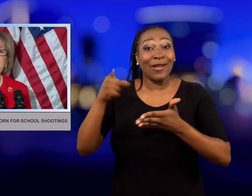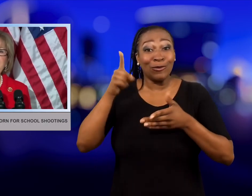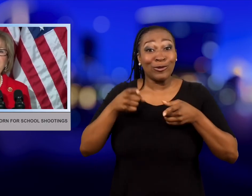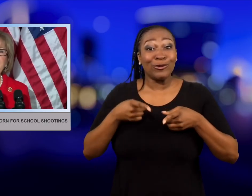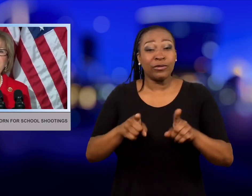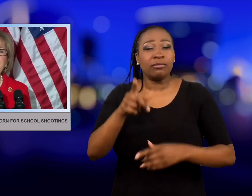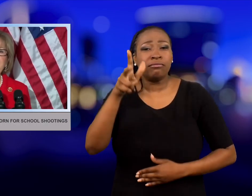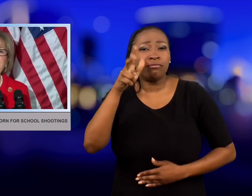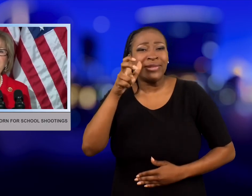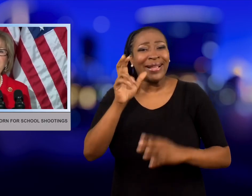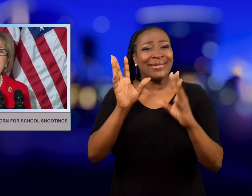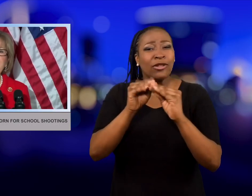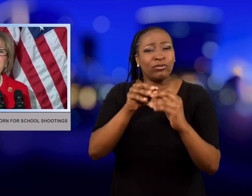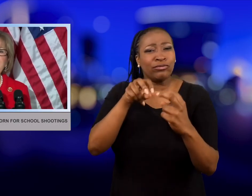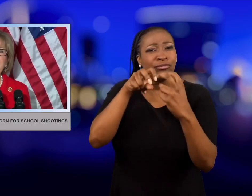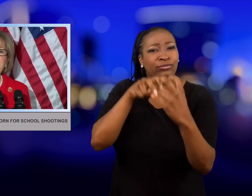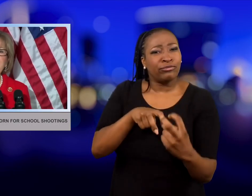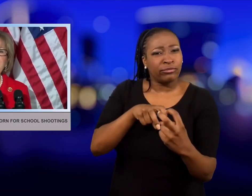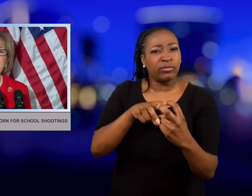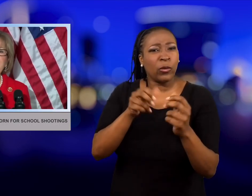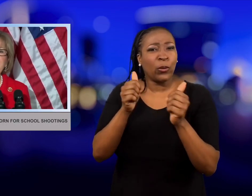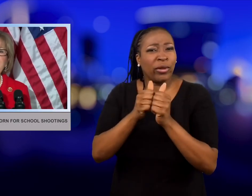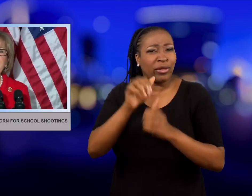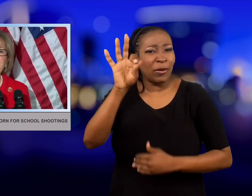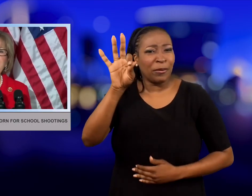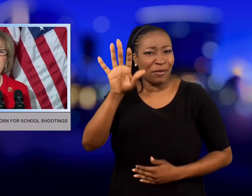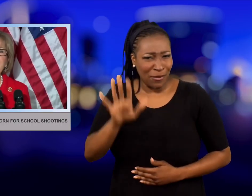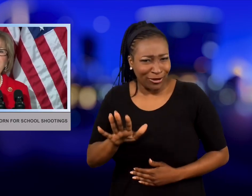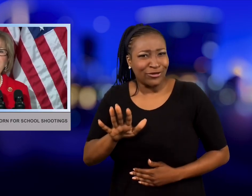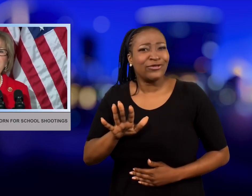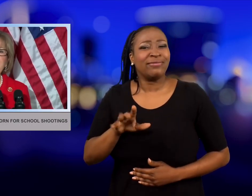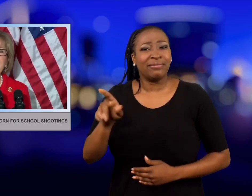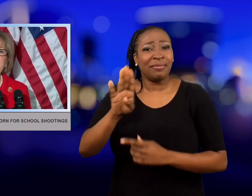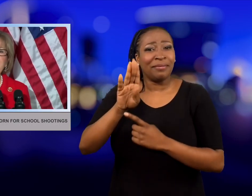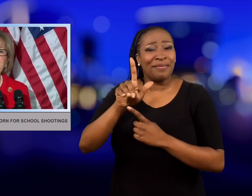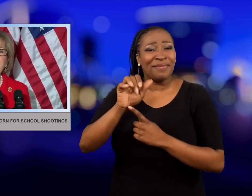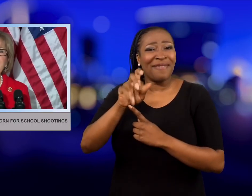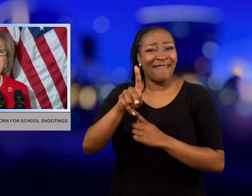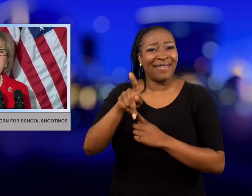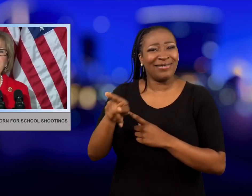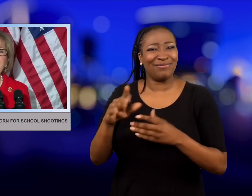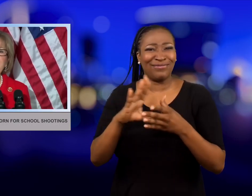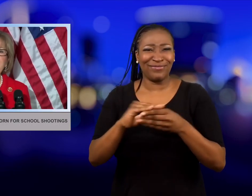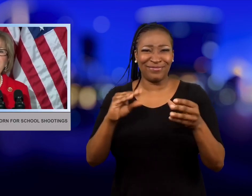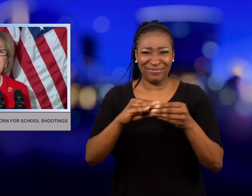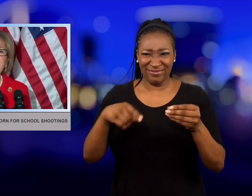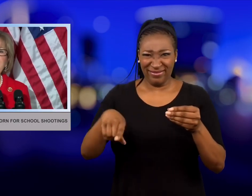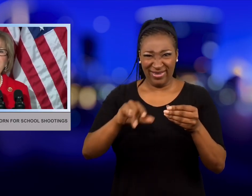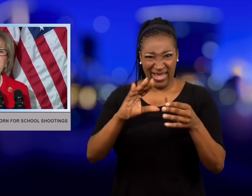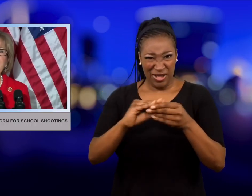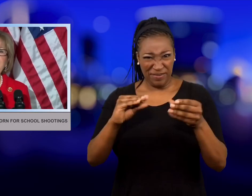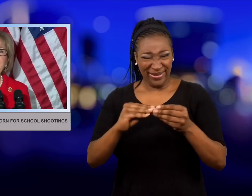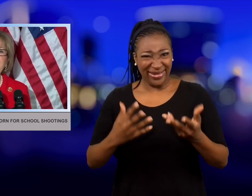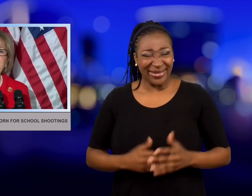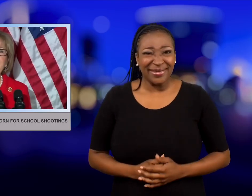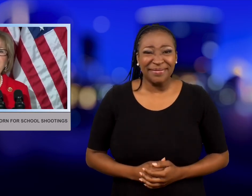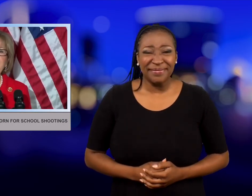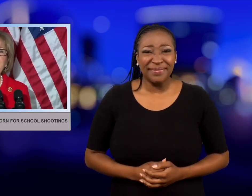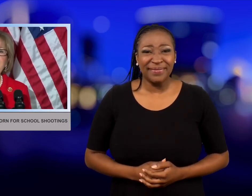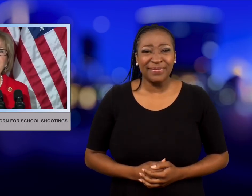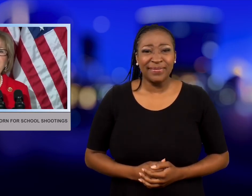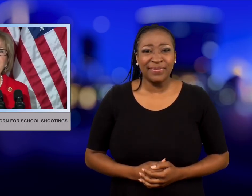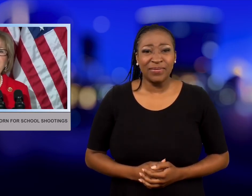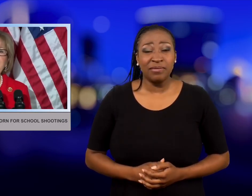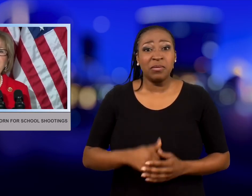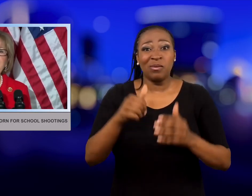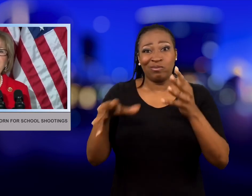Black made those comments doing a listening session with pastors last week.